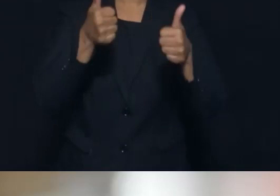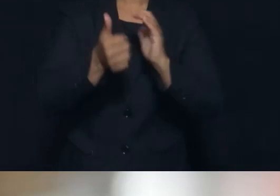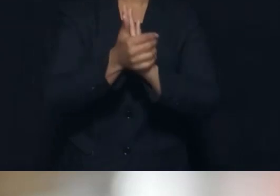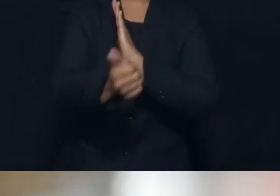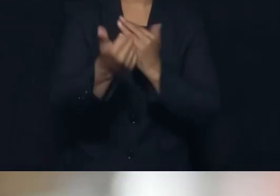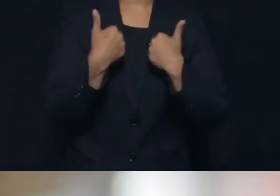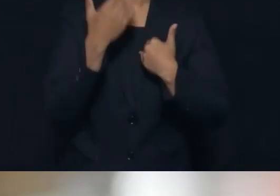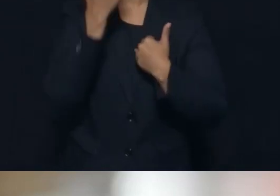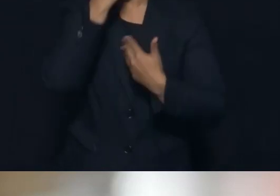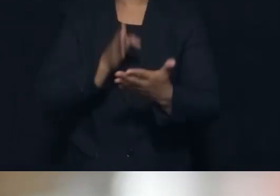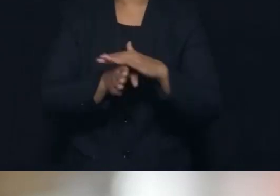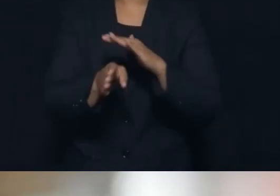Also in writing. Documents are going to be public.